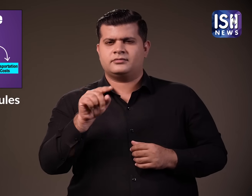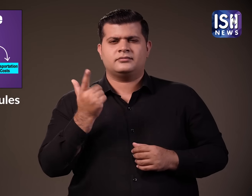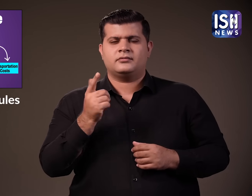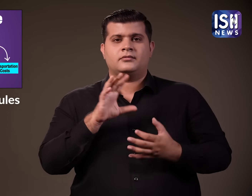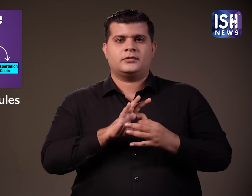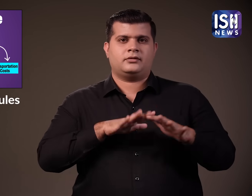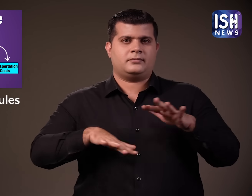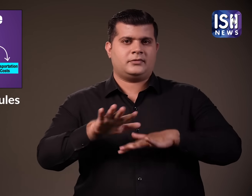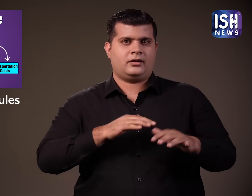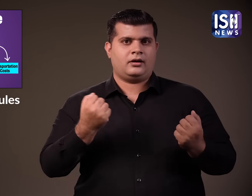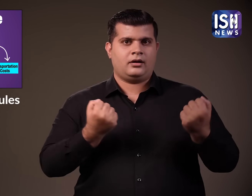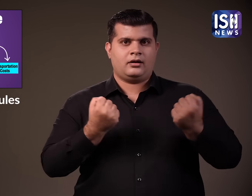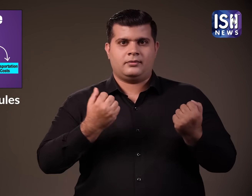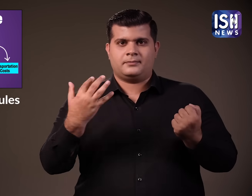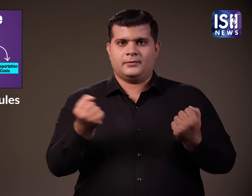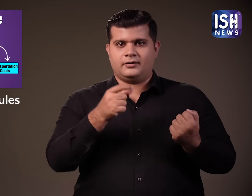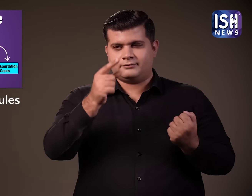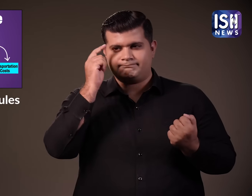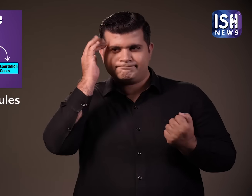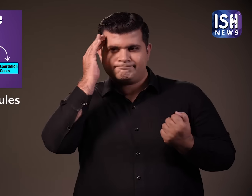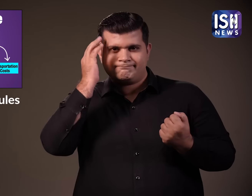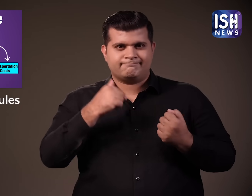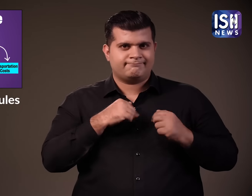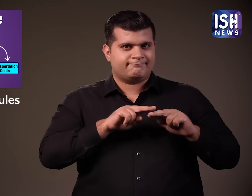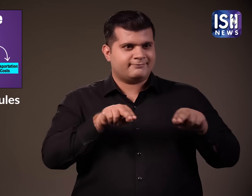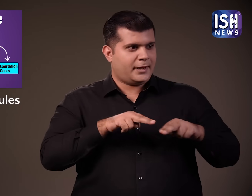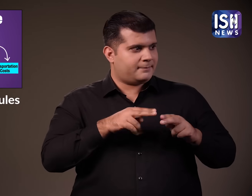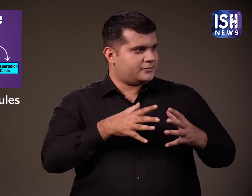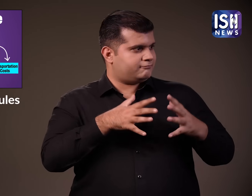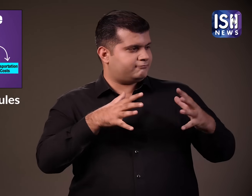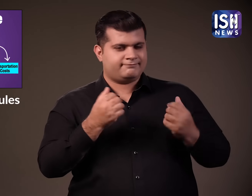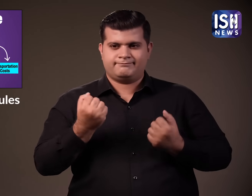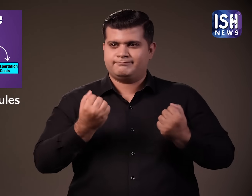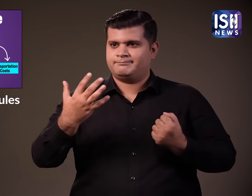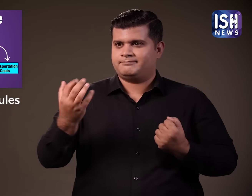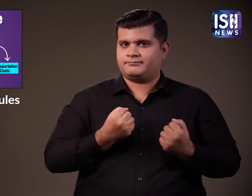This rule applies to buying a car as your family grows.